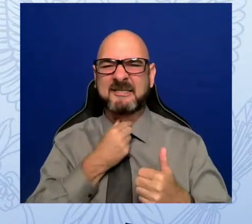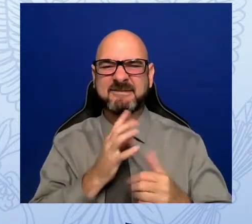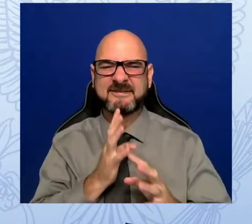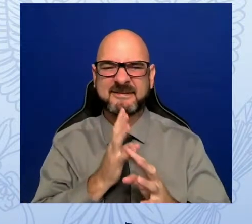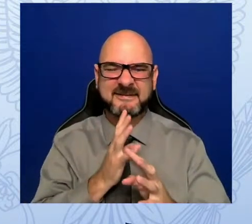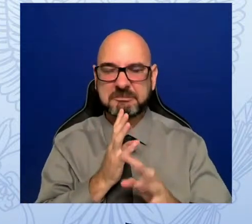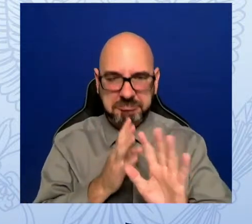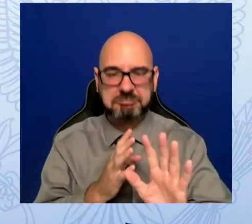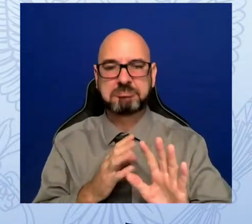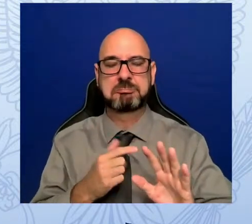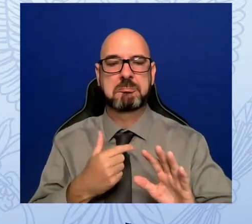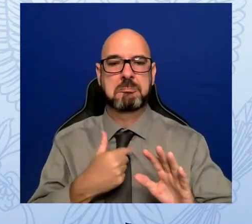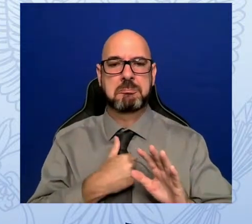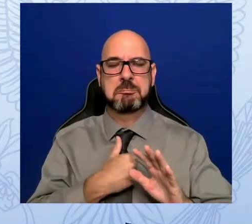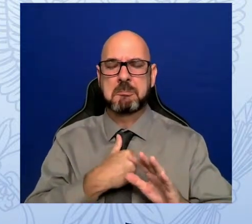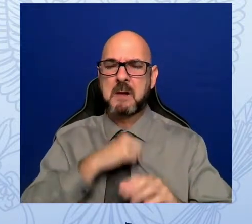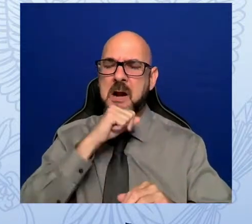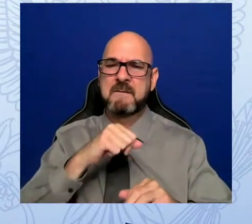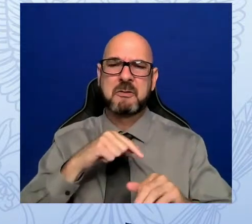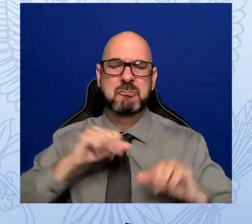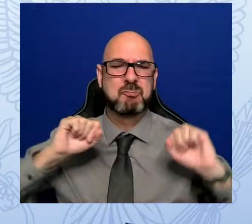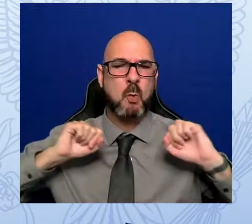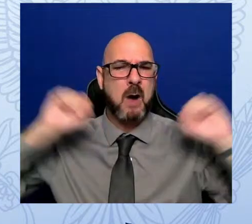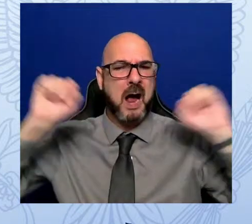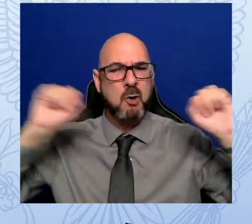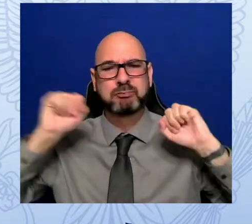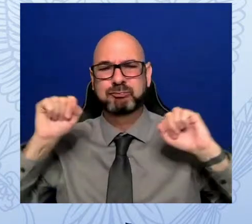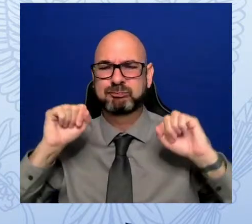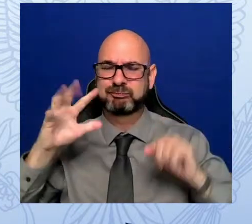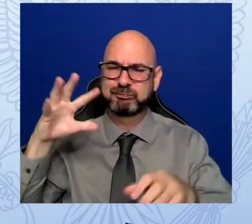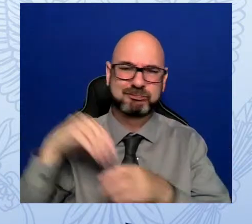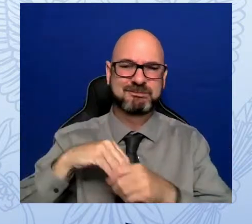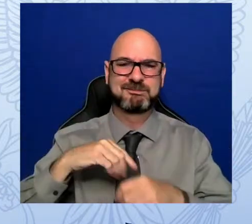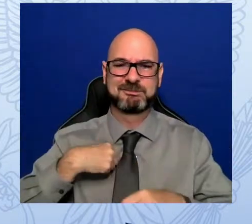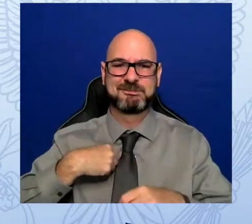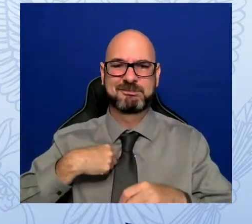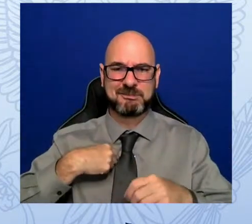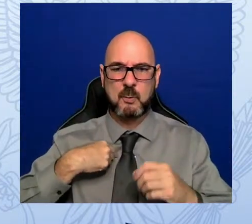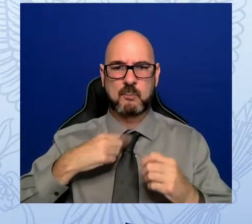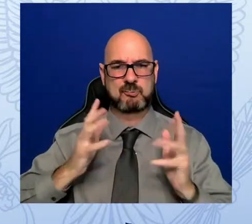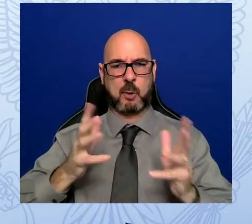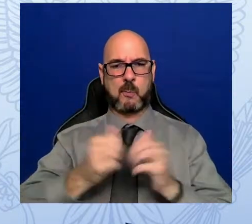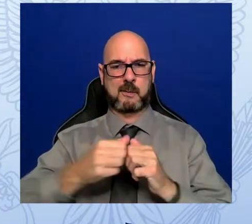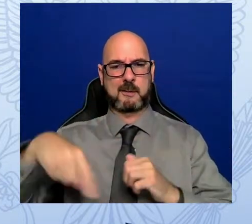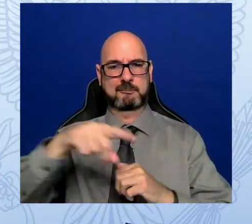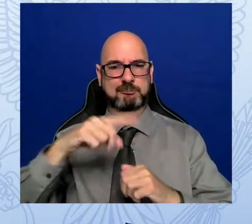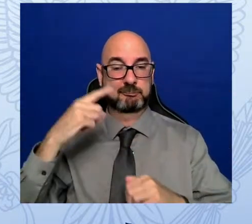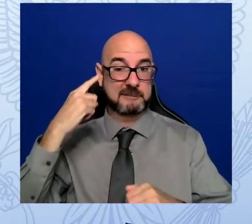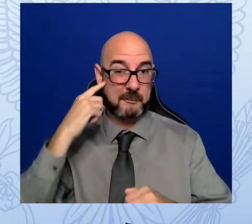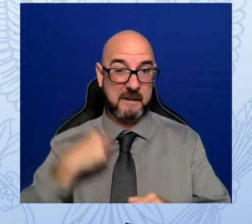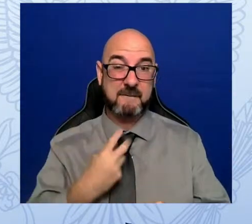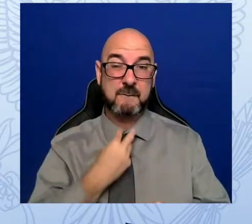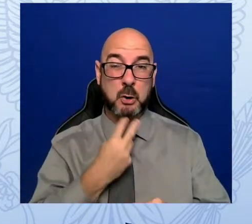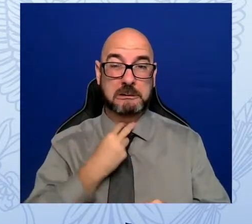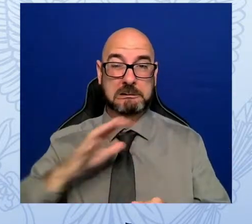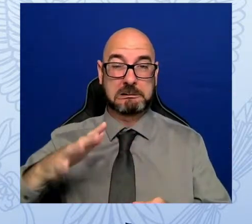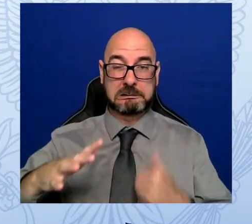and talking with all our military kids, but as you can hear, I don't think my voice is going to make it through.